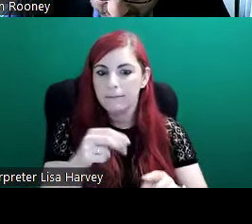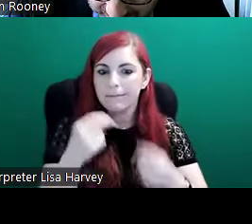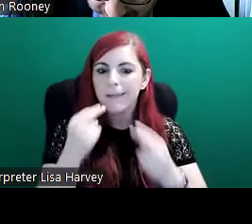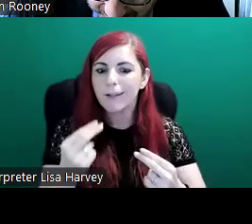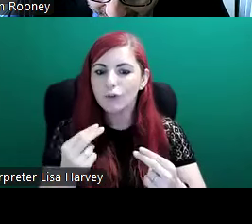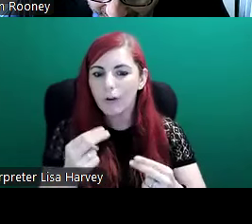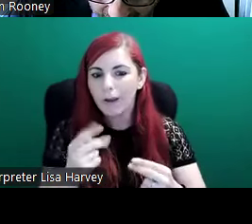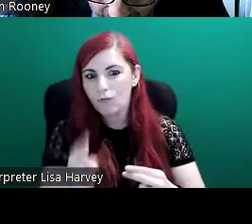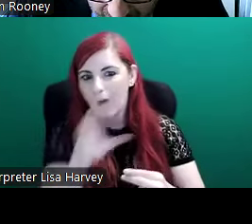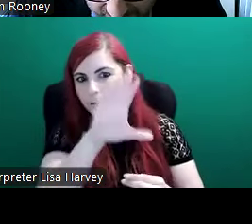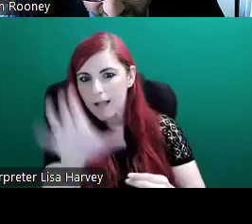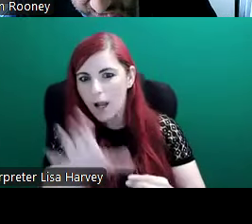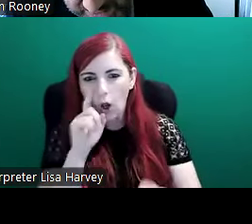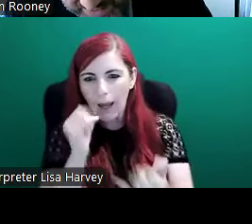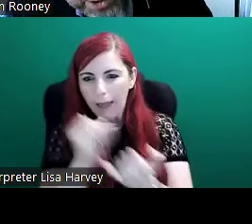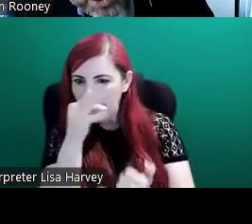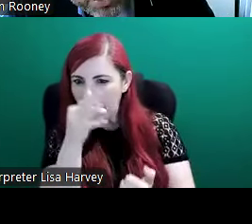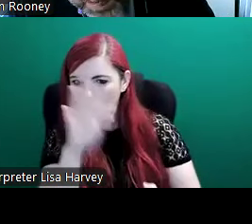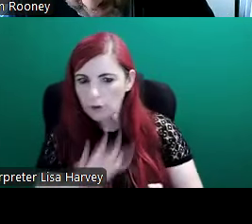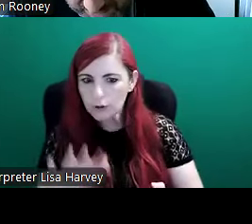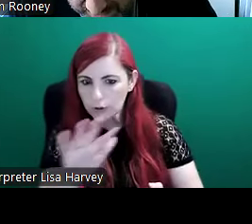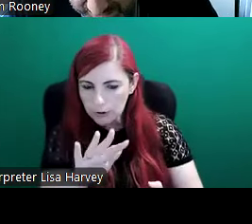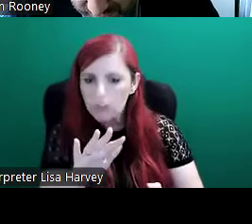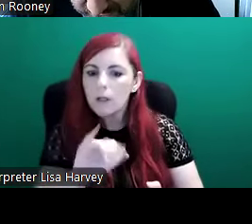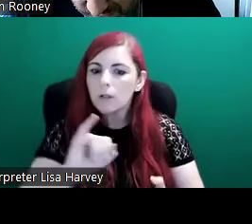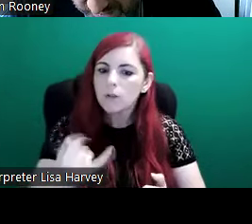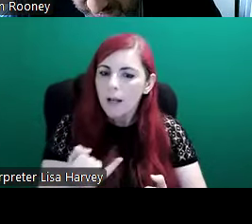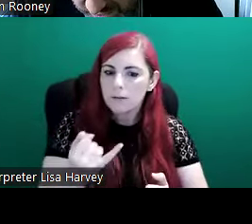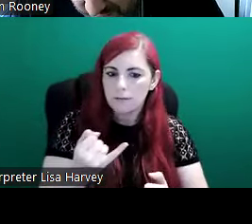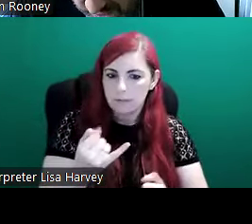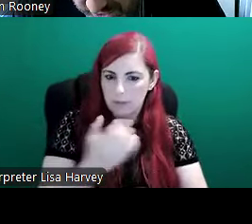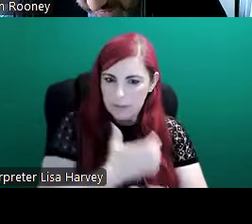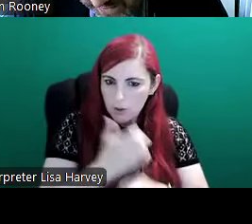right. For Jellett, addressing the nude represented a return to her early training